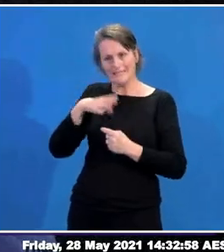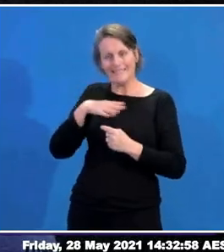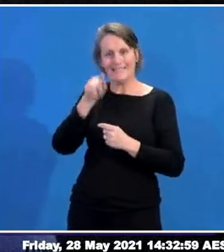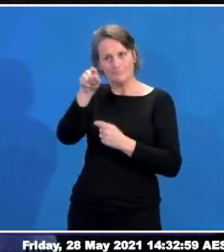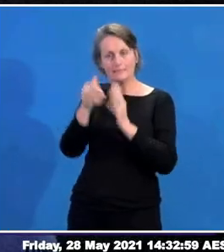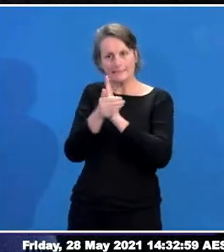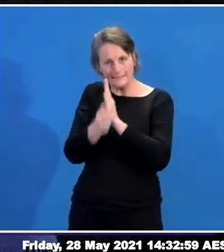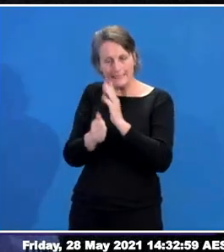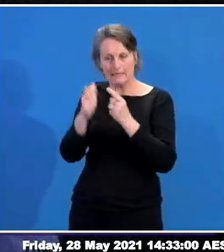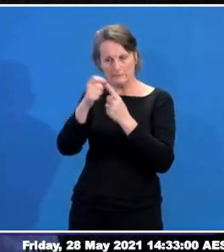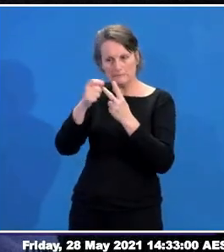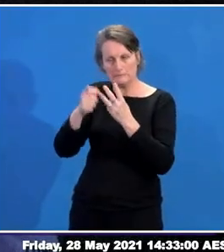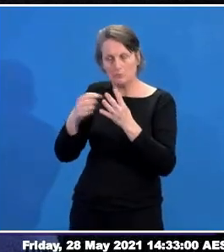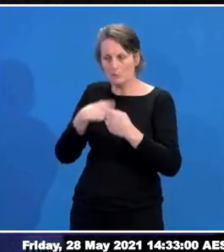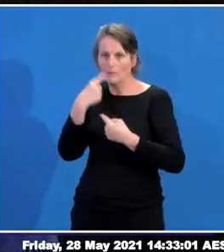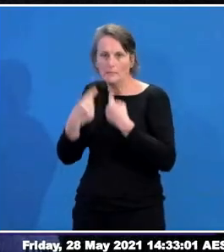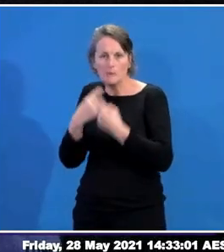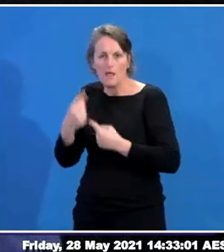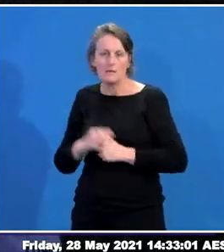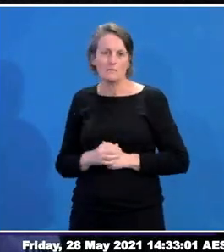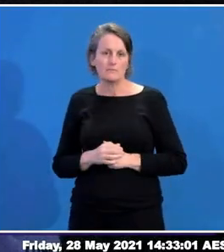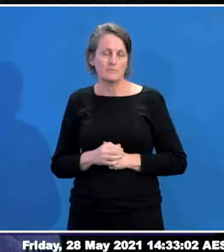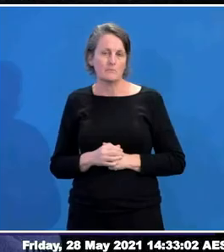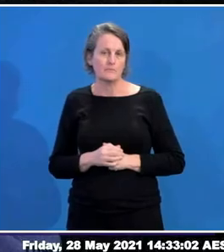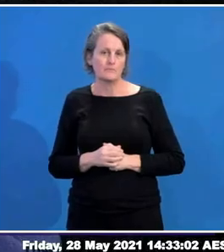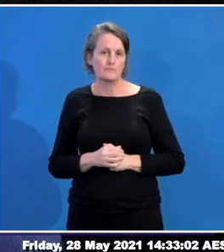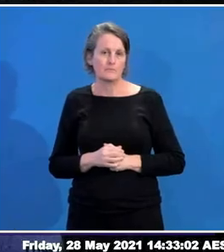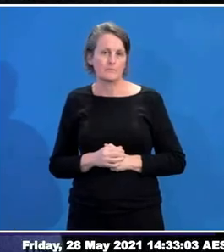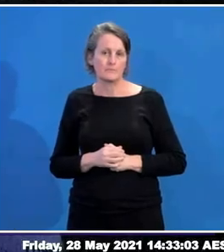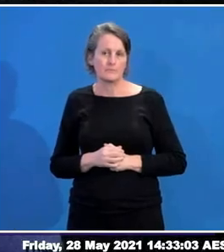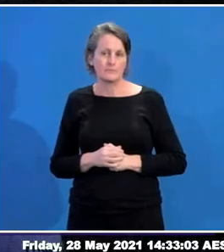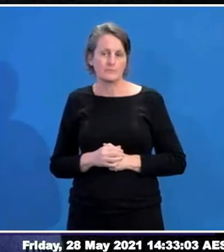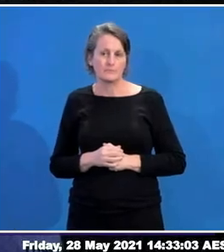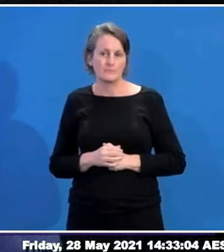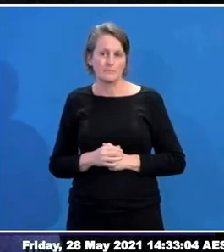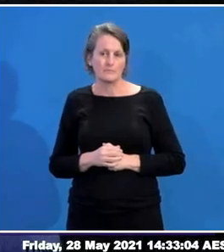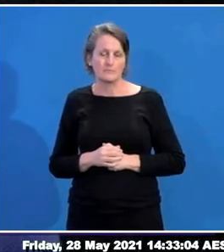We, as far as I'm aware, have not typically specified